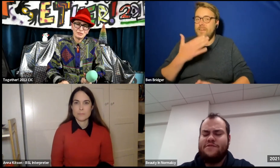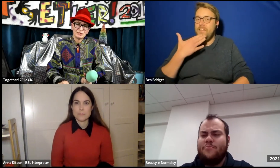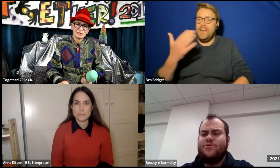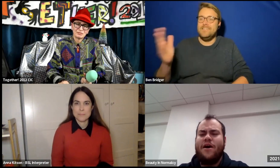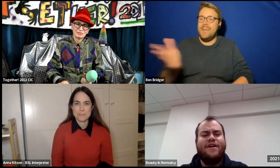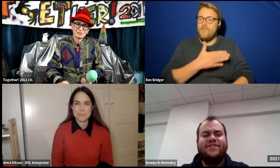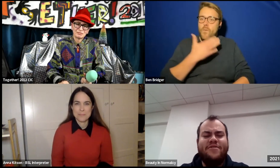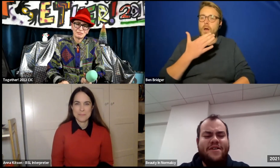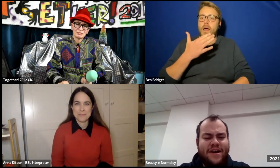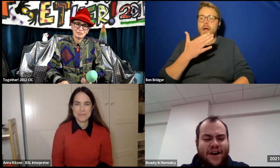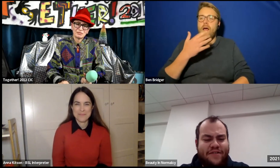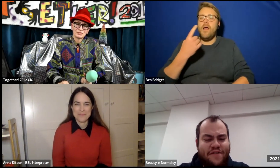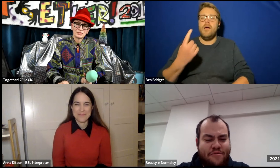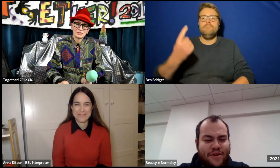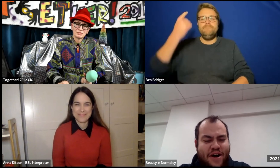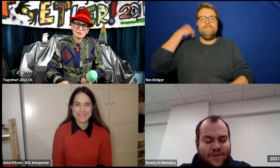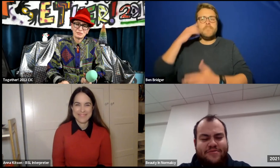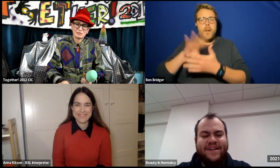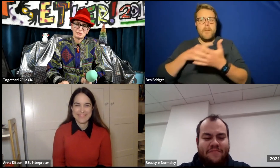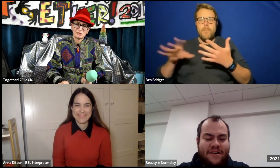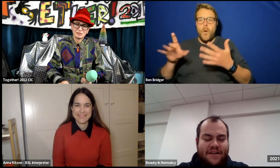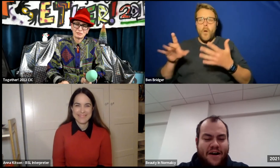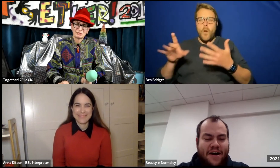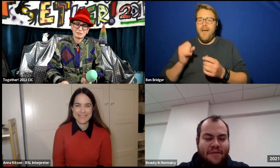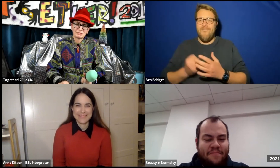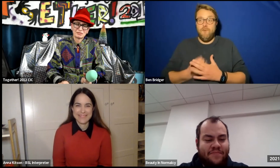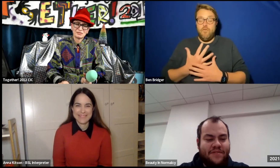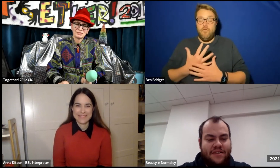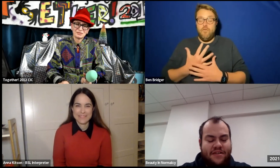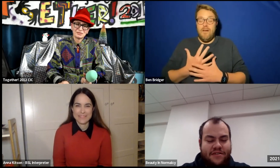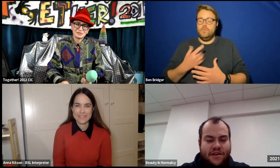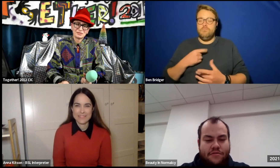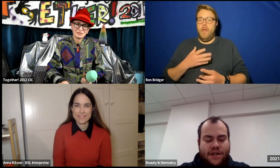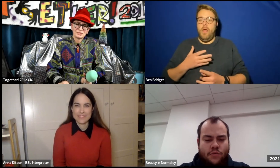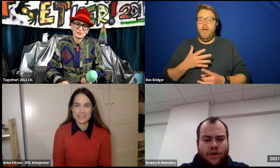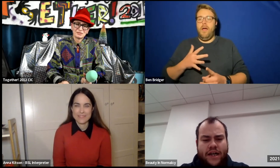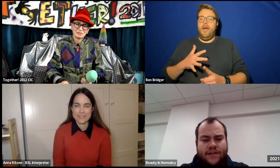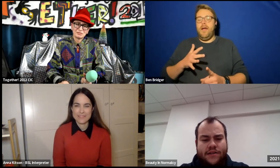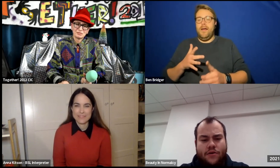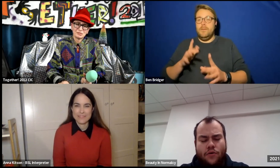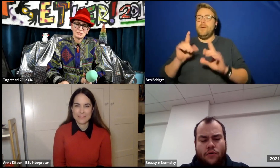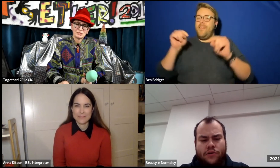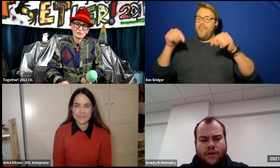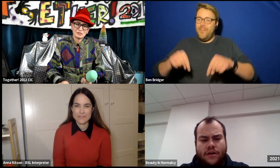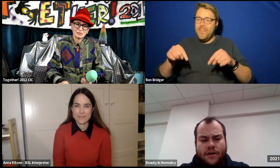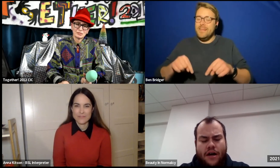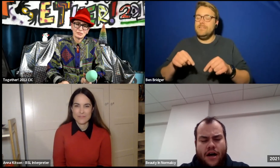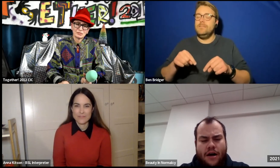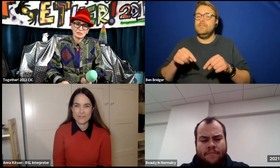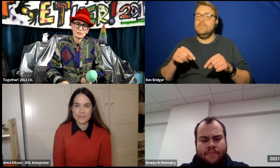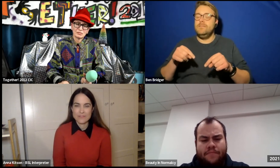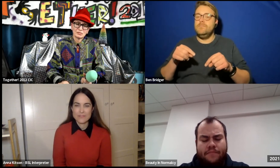kind of threw me off guard when I was reading it. So this one is called umm...